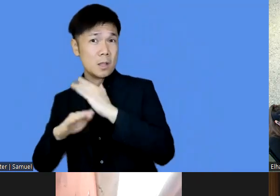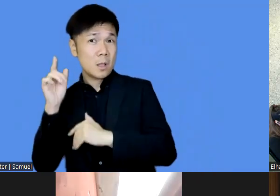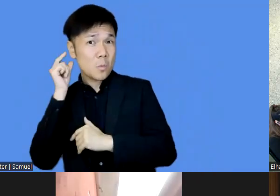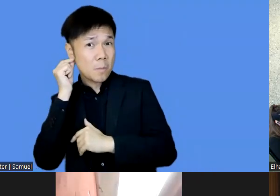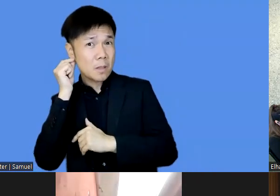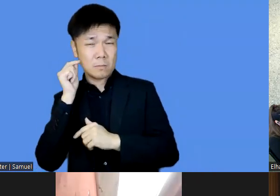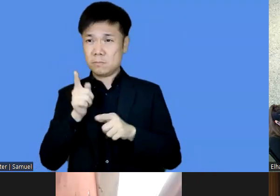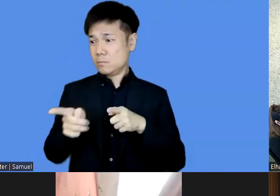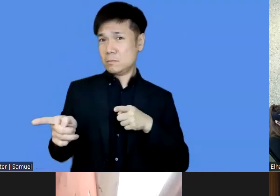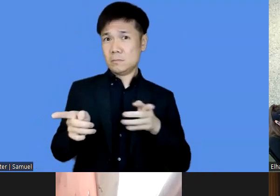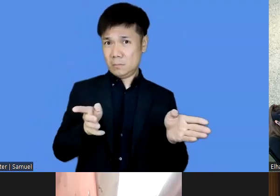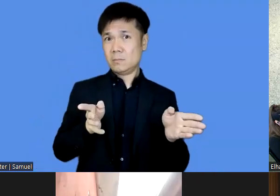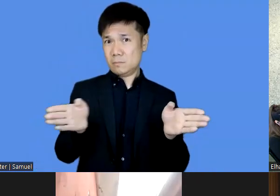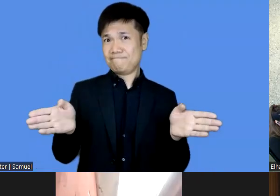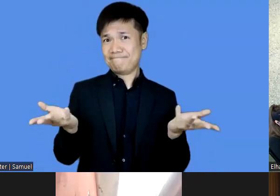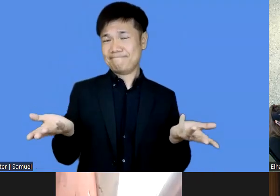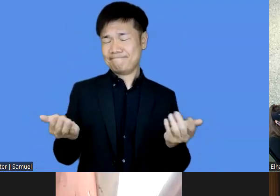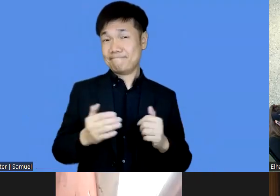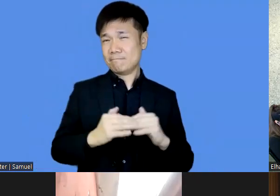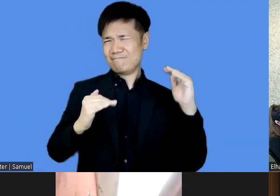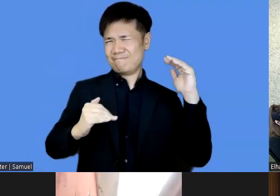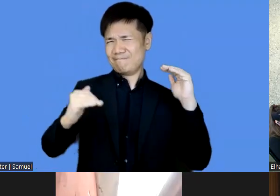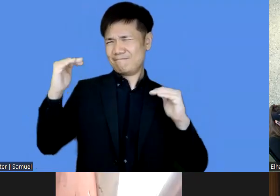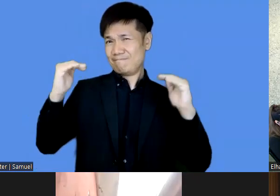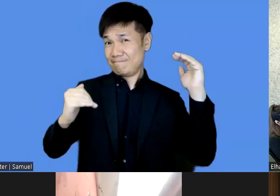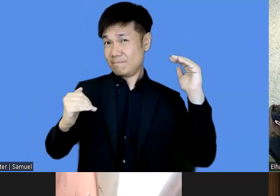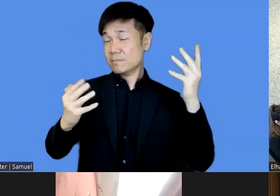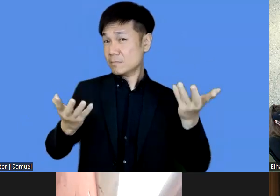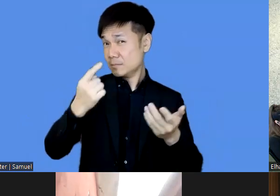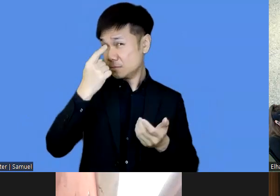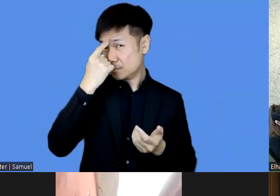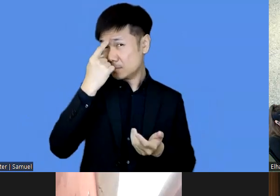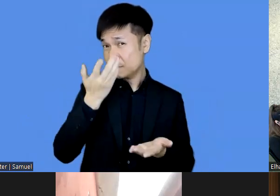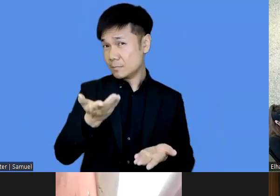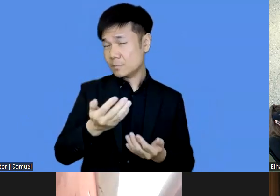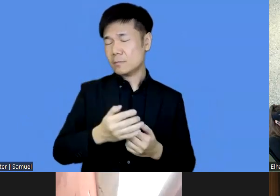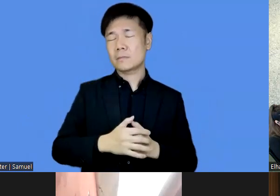Any project or intervention designed to address the needs of women with disability in --